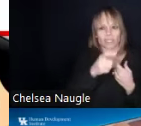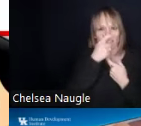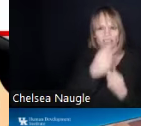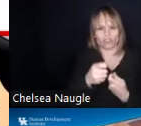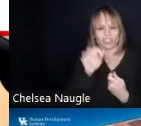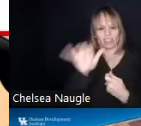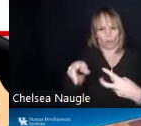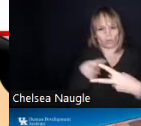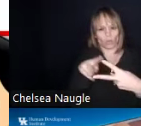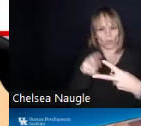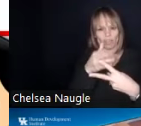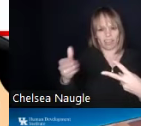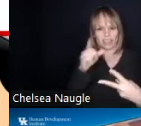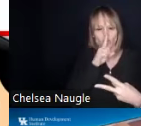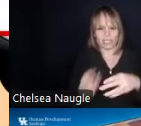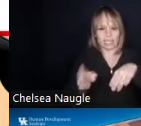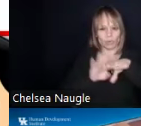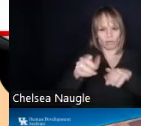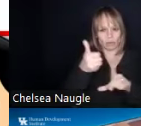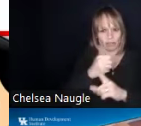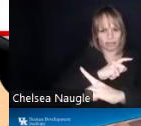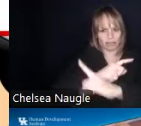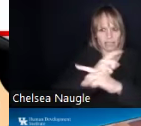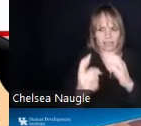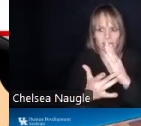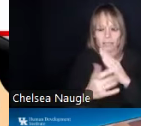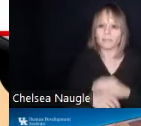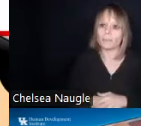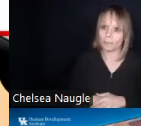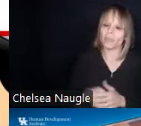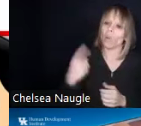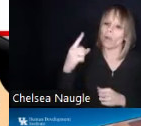techniques. One of the biases in the study, though, is that most of my instructors uh spend more time on the